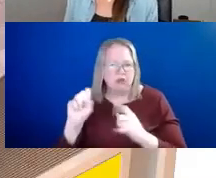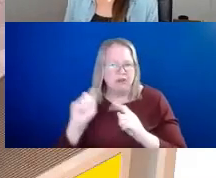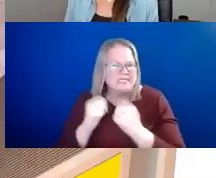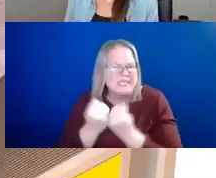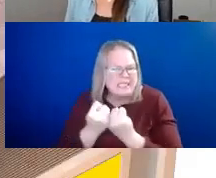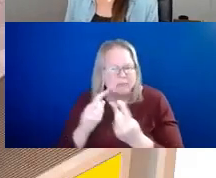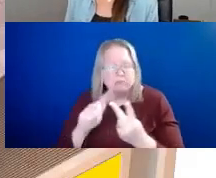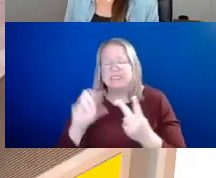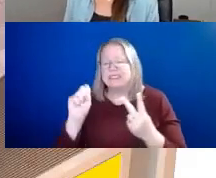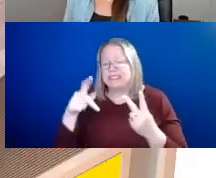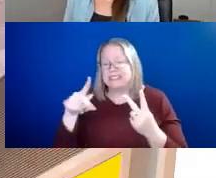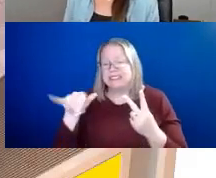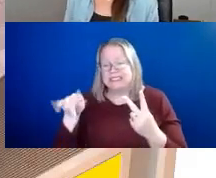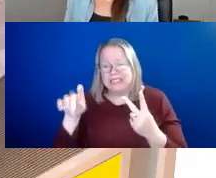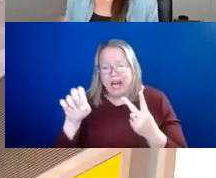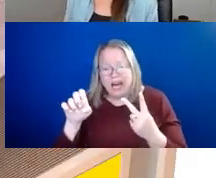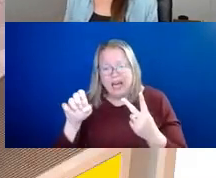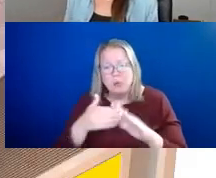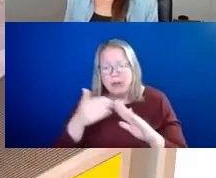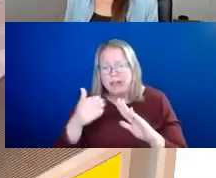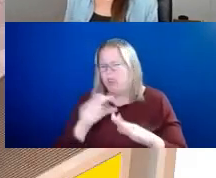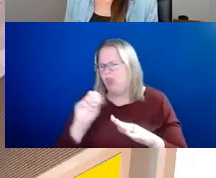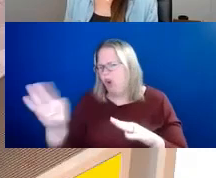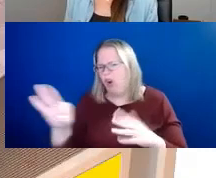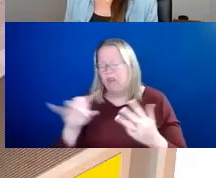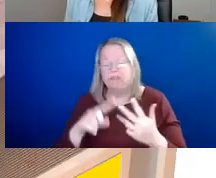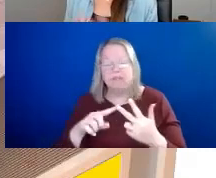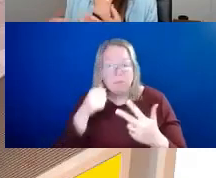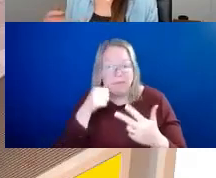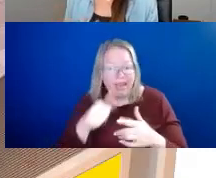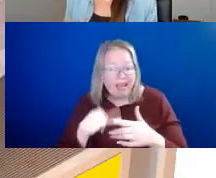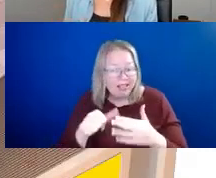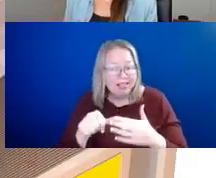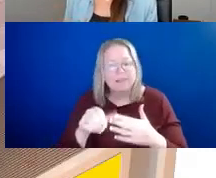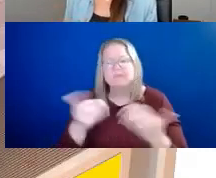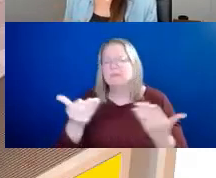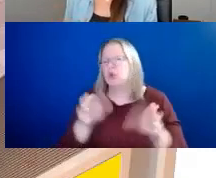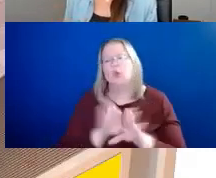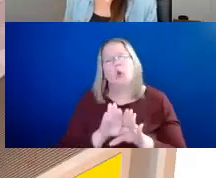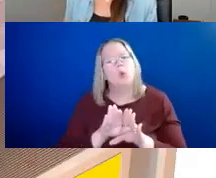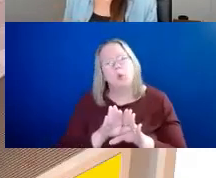12:55:44 running. If you have your mail open 12:55:49 , you want to close everything down.